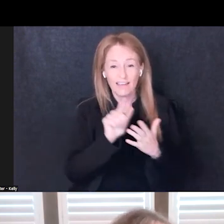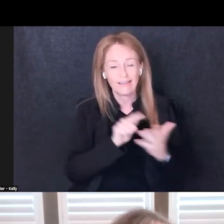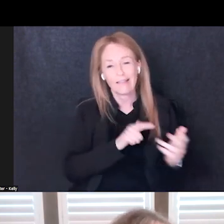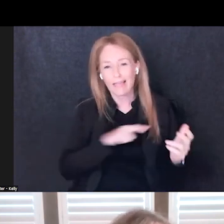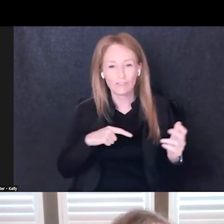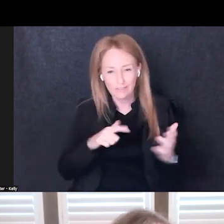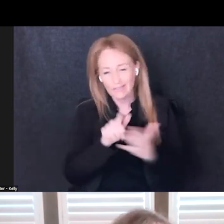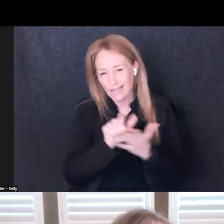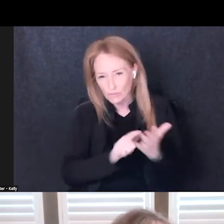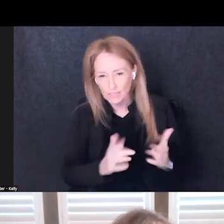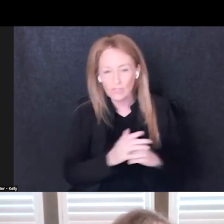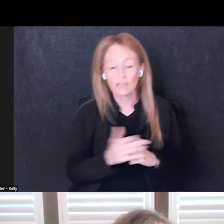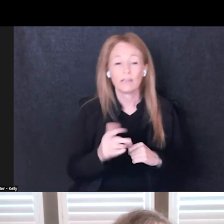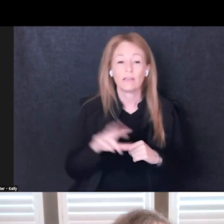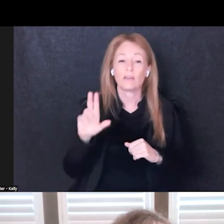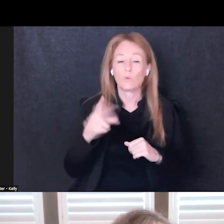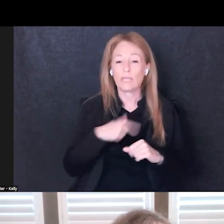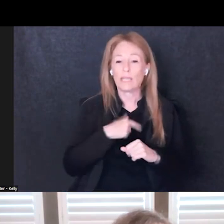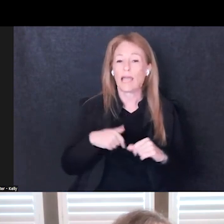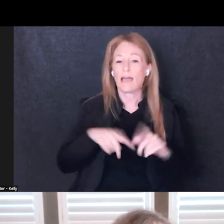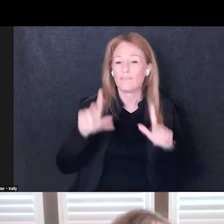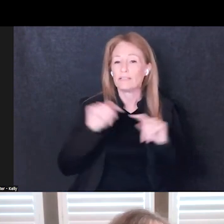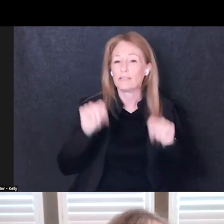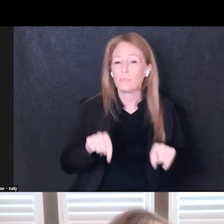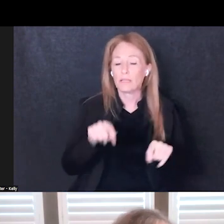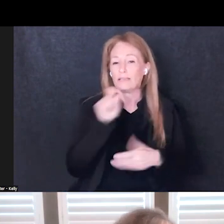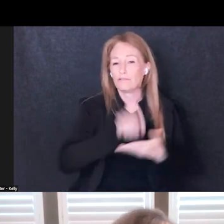HAS A TEMPLATE THAT WILL ASSIST YOU IN WRITING A BILL.